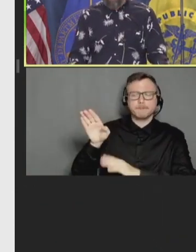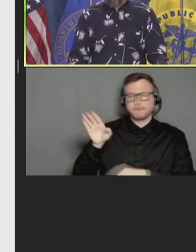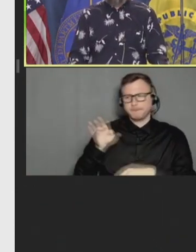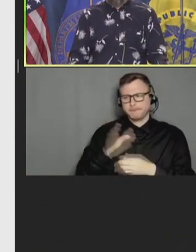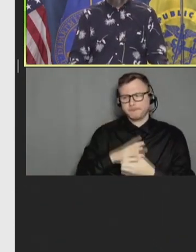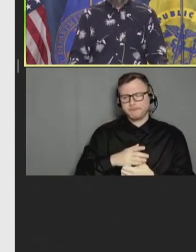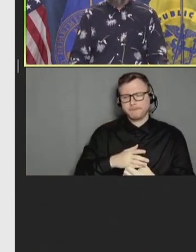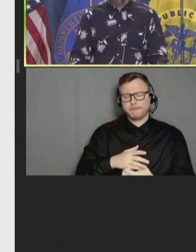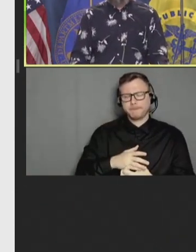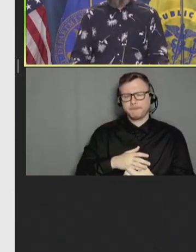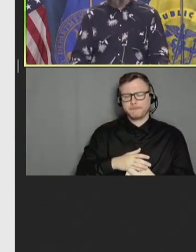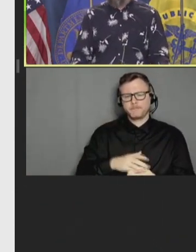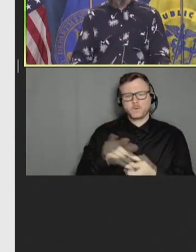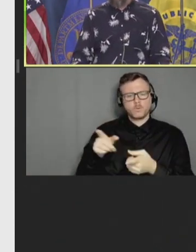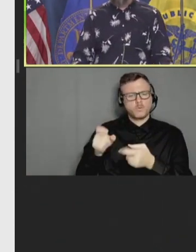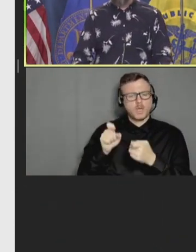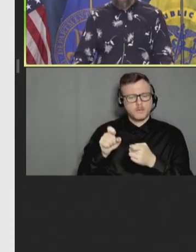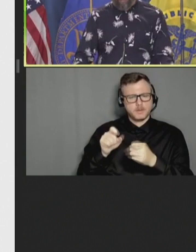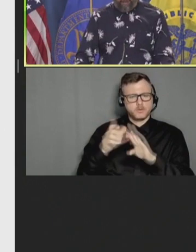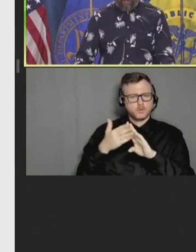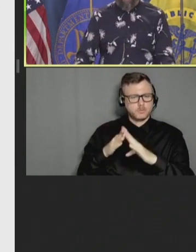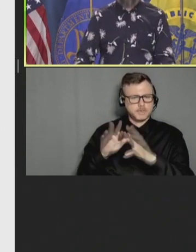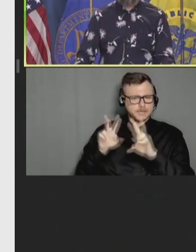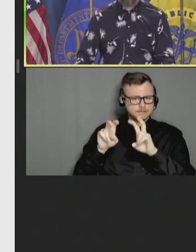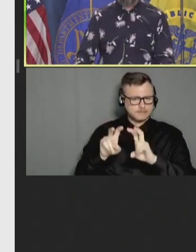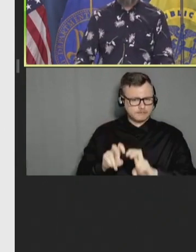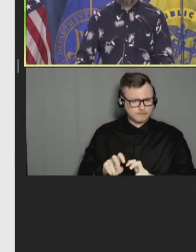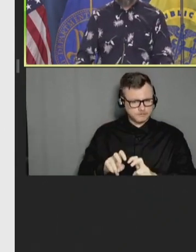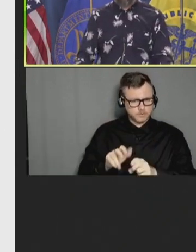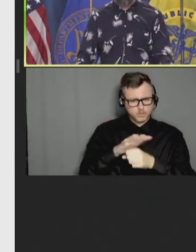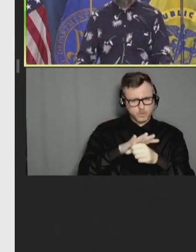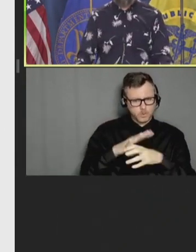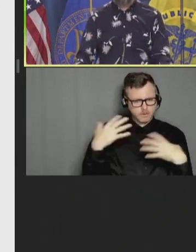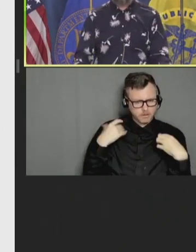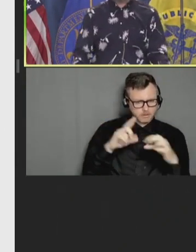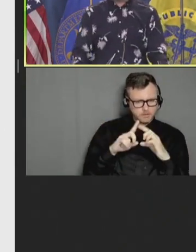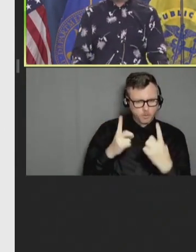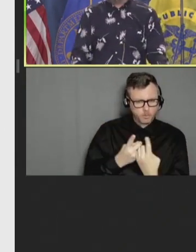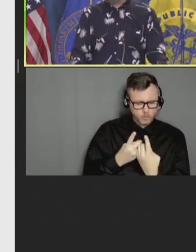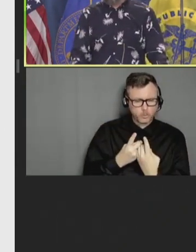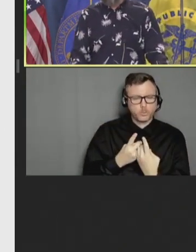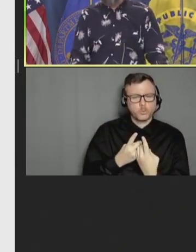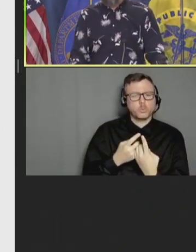rapid community session -- assessments in local health departments, and then we're using that